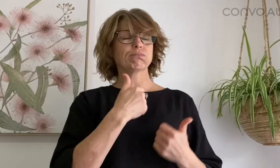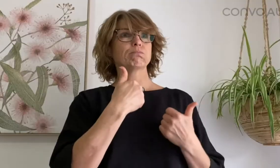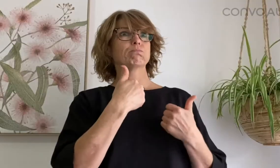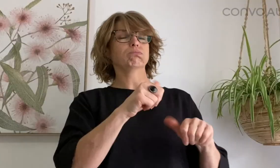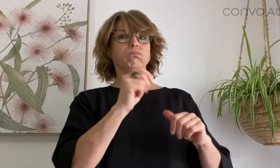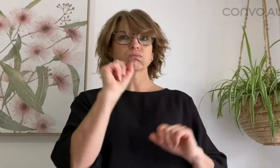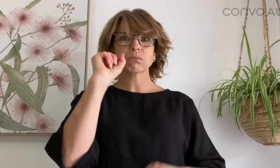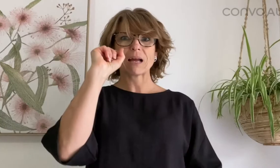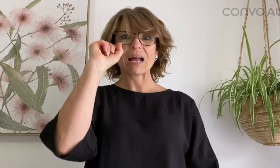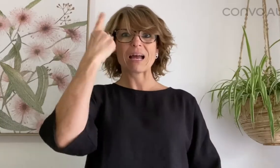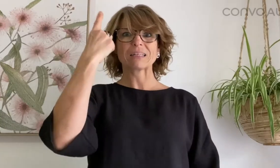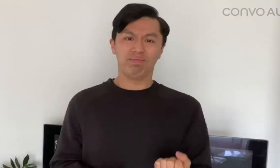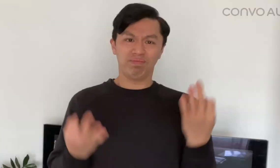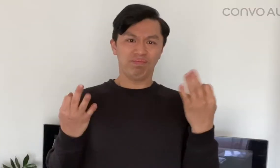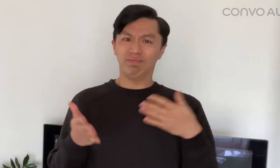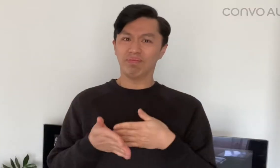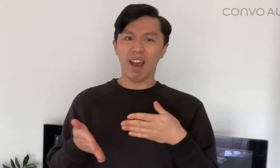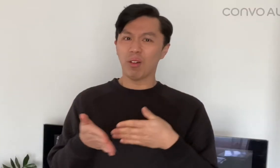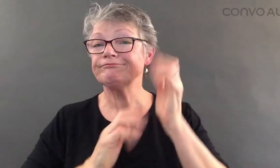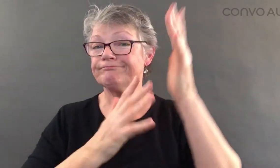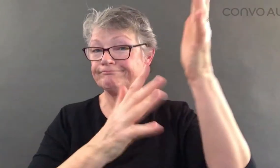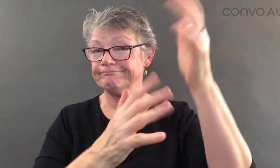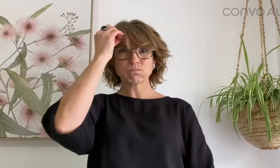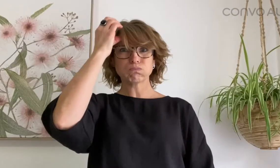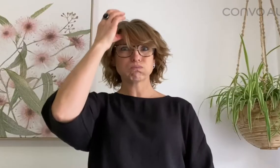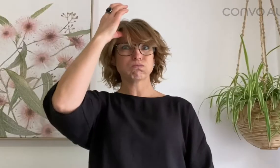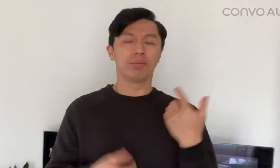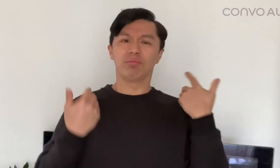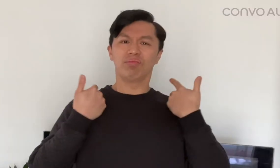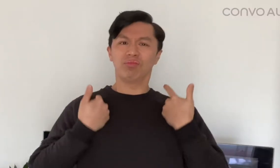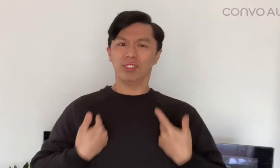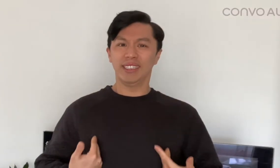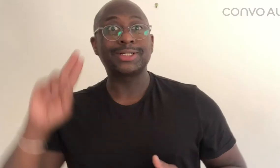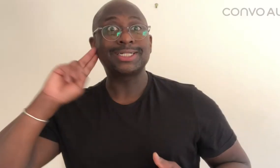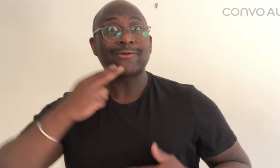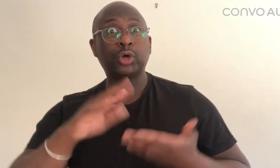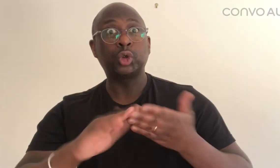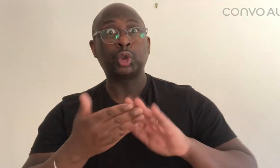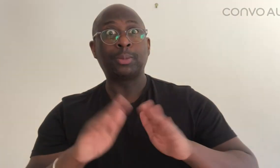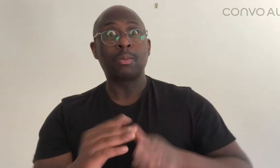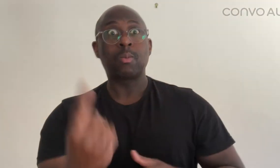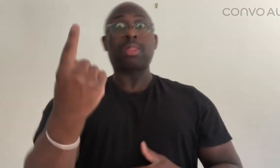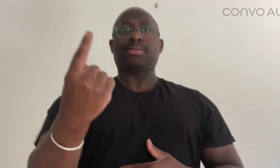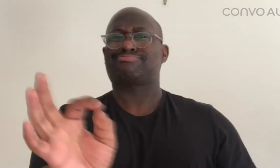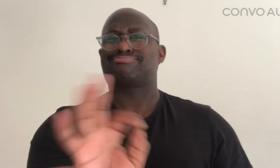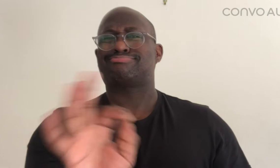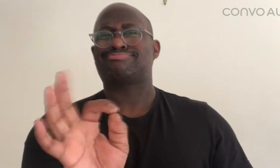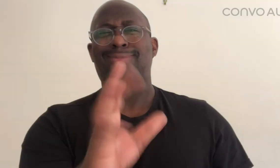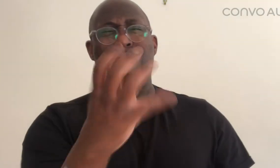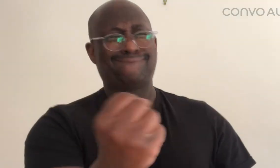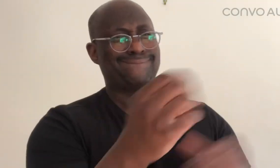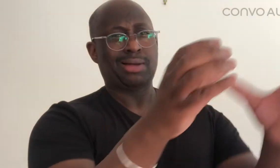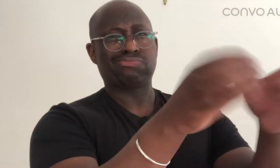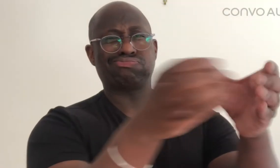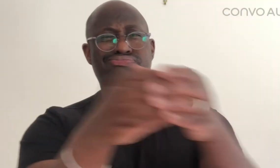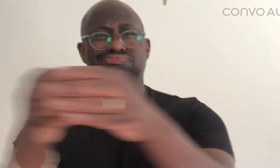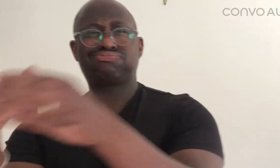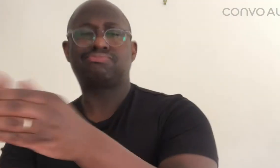I realised finally there were no barriers using sign language, enriching my knowledge. There are many sub-communities in the Deaf community.